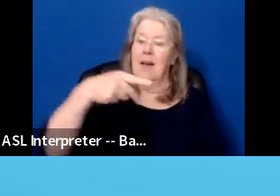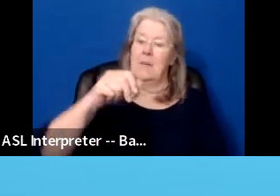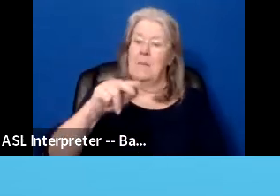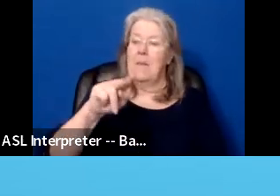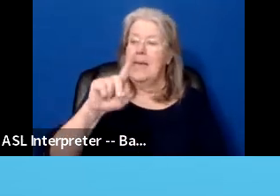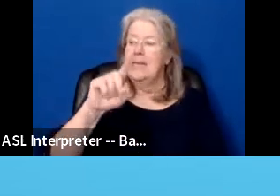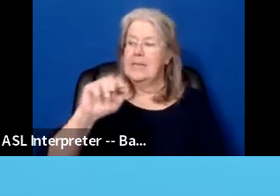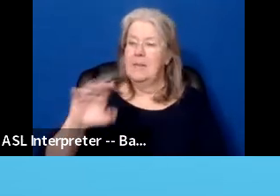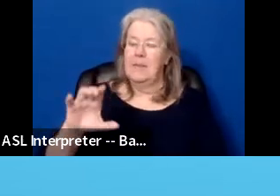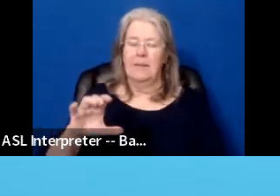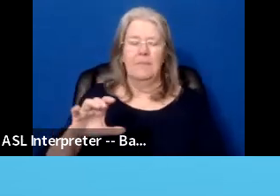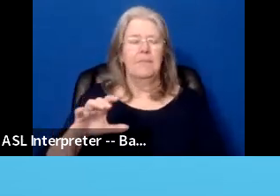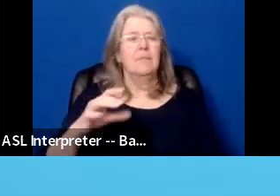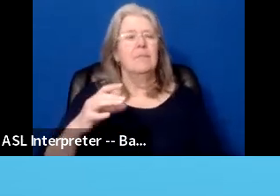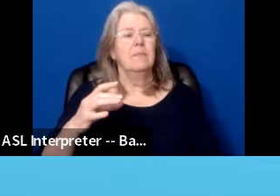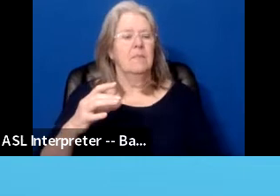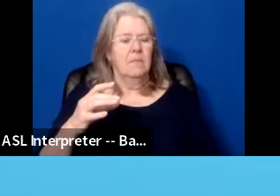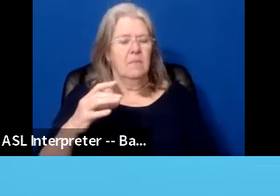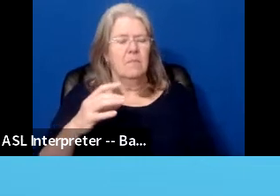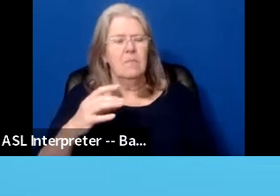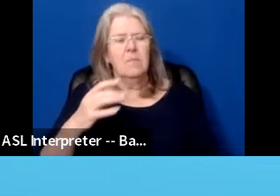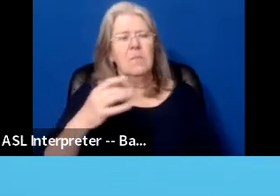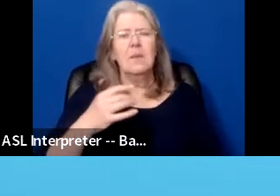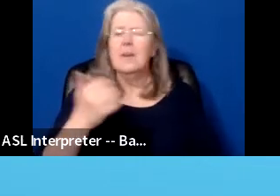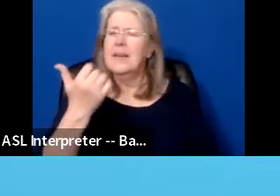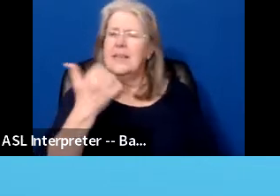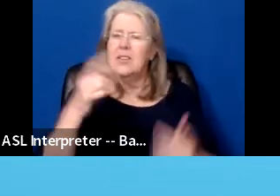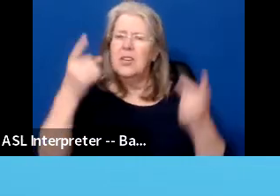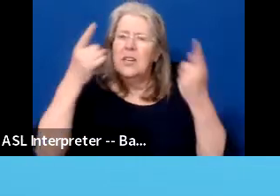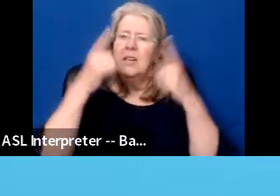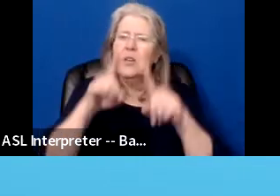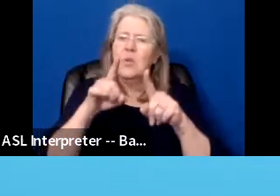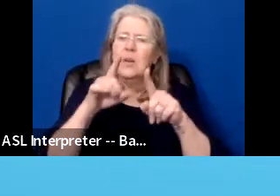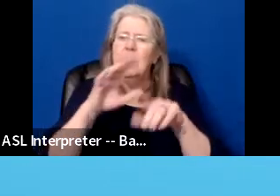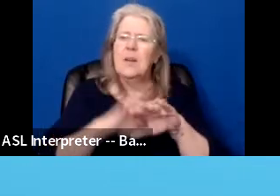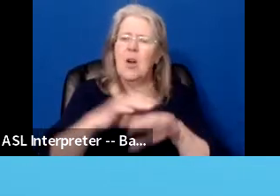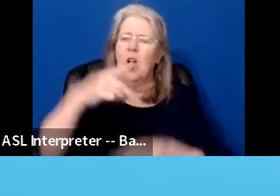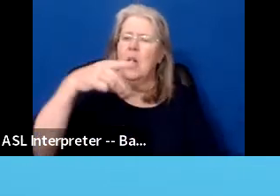this and I apologize, is there any consensus from pediatricians on the necessity on getting that kids two to five vaccinated?